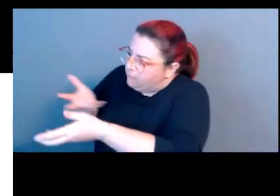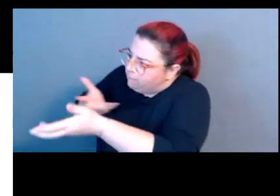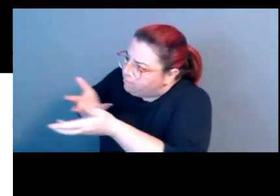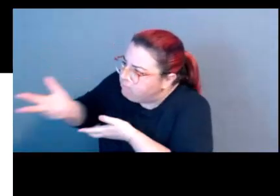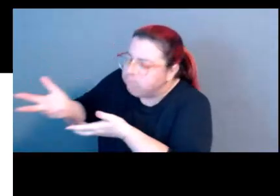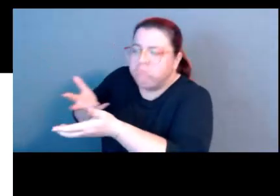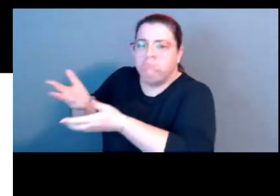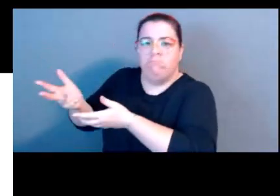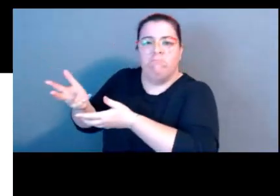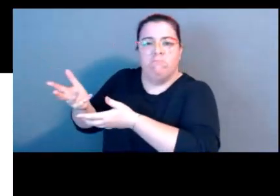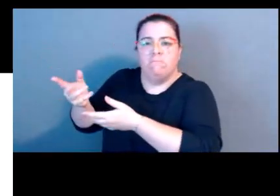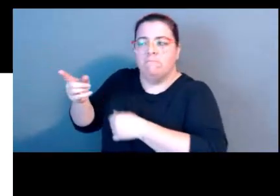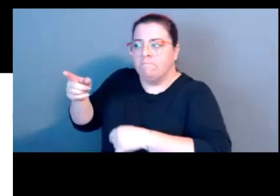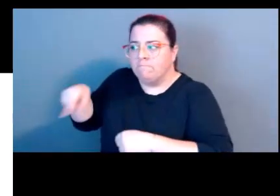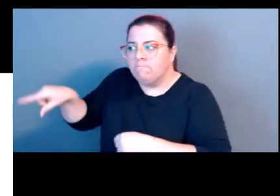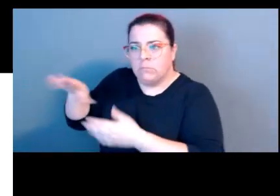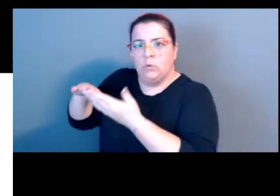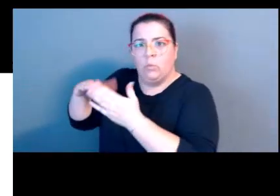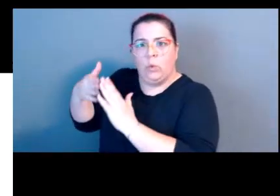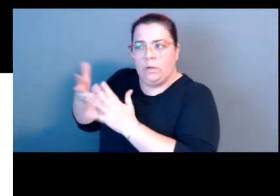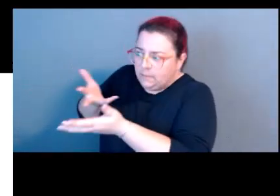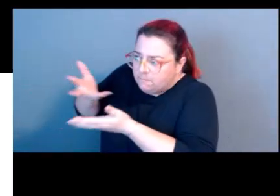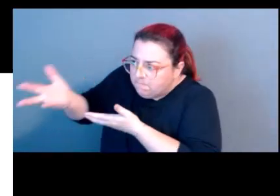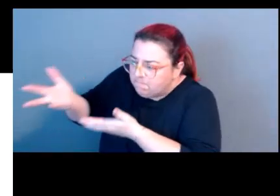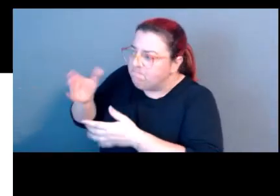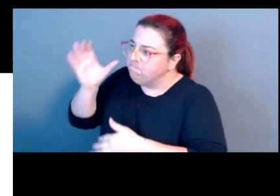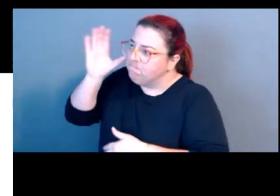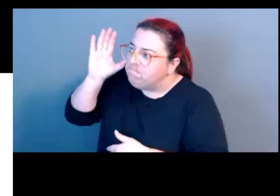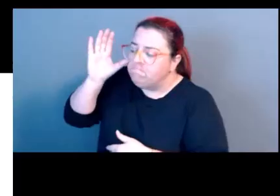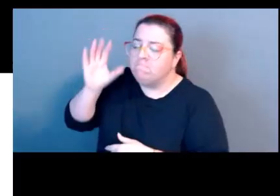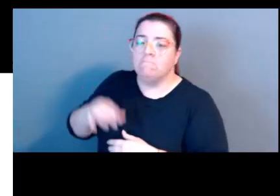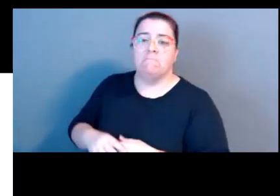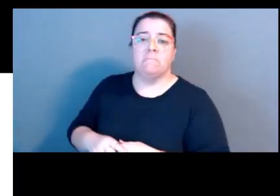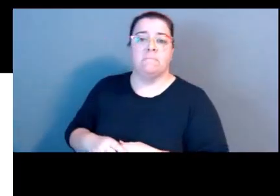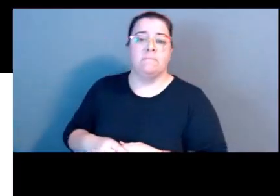with participants from these communities, including respect for Indigenous